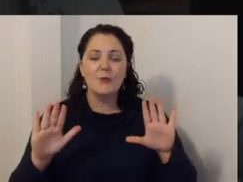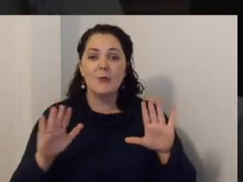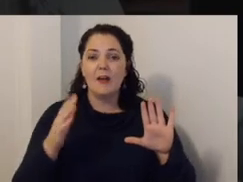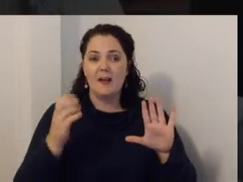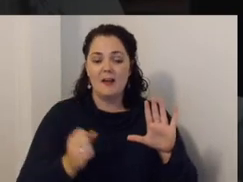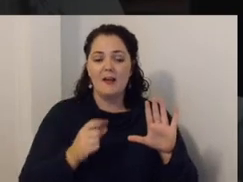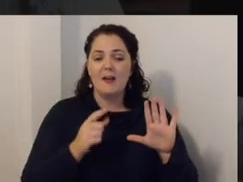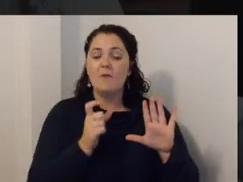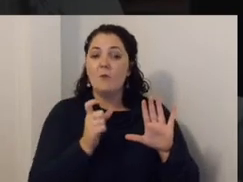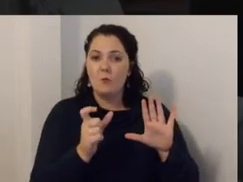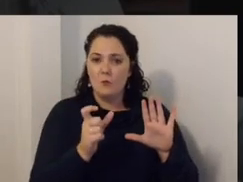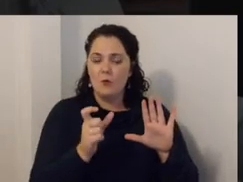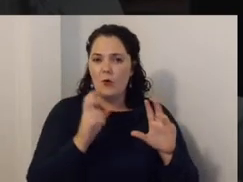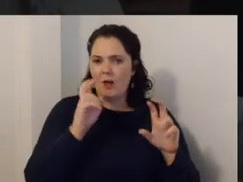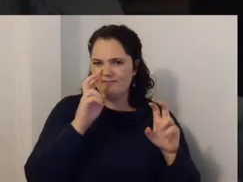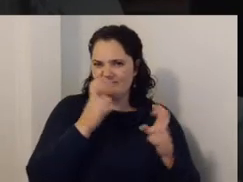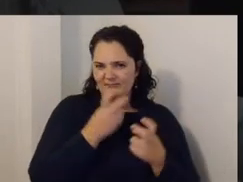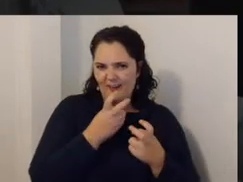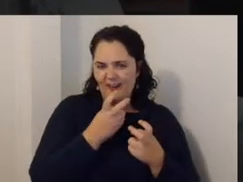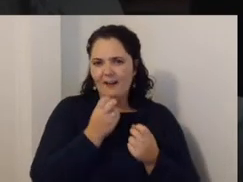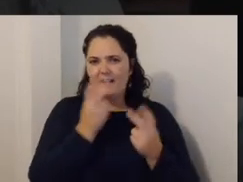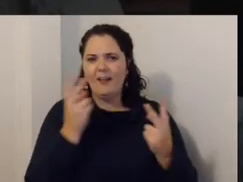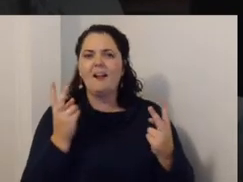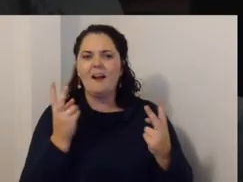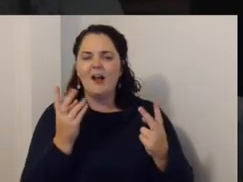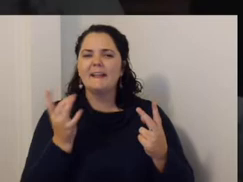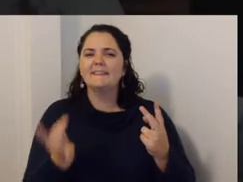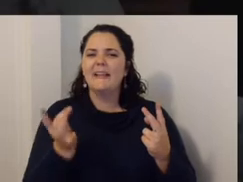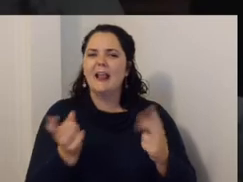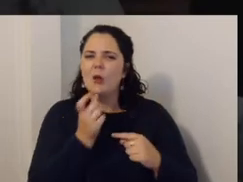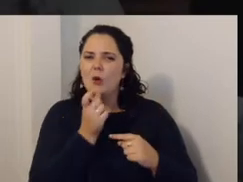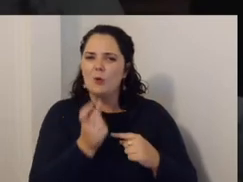attached to it, it's chiaroscuro, light dark and what we're going to be exploring tonight is a